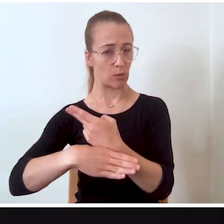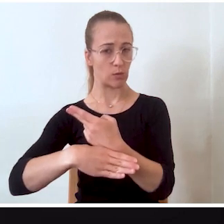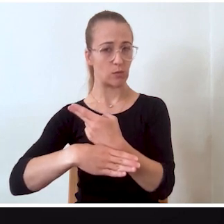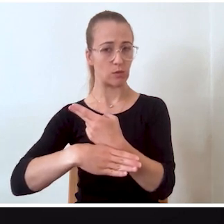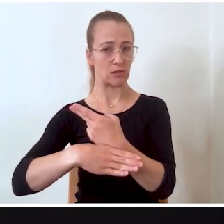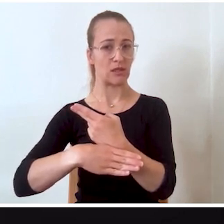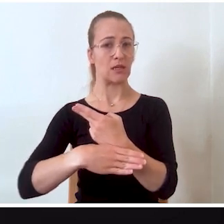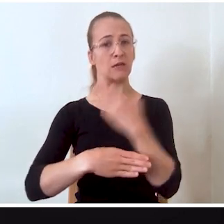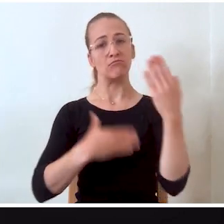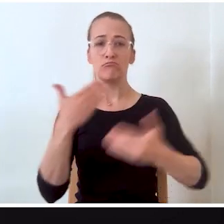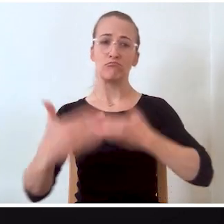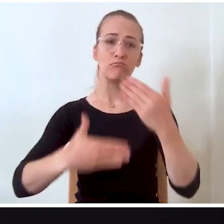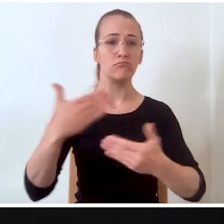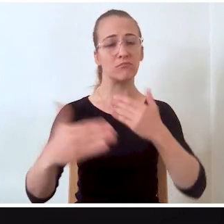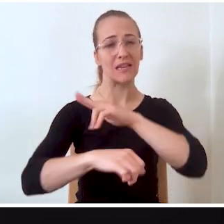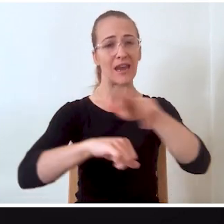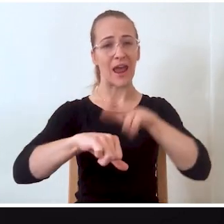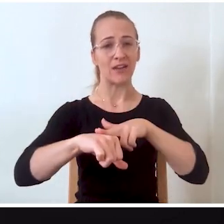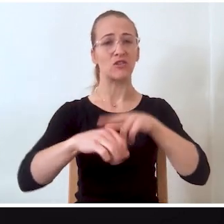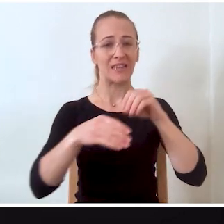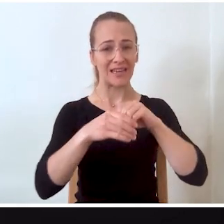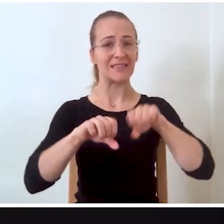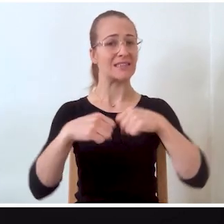as we move forward organically in this society,